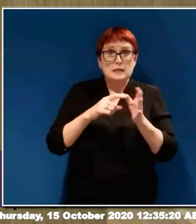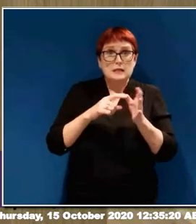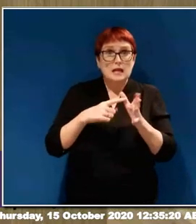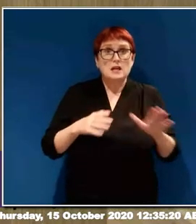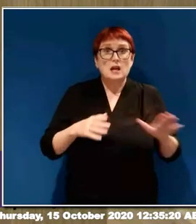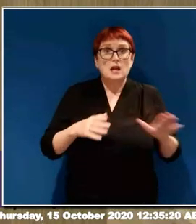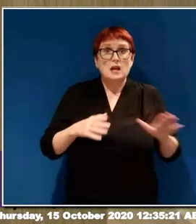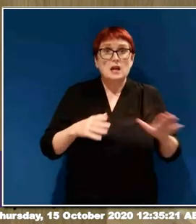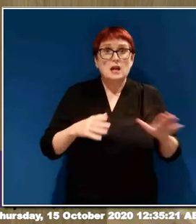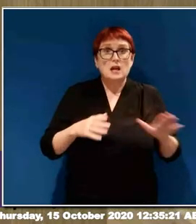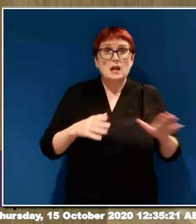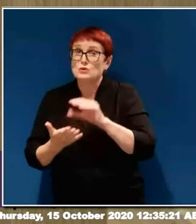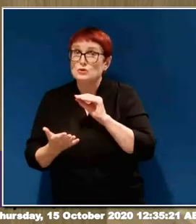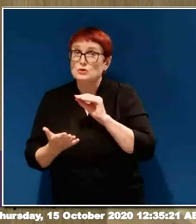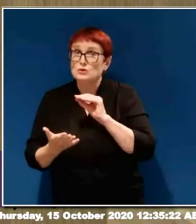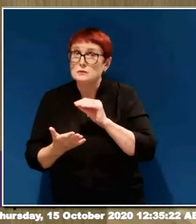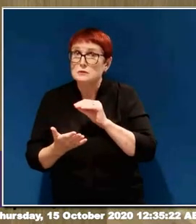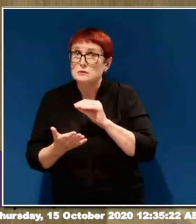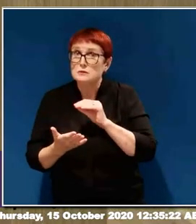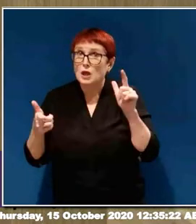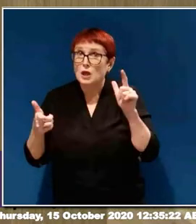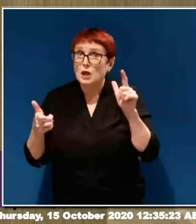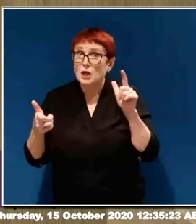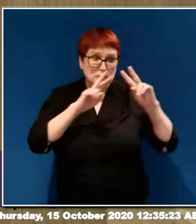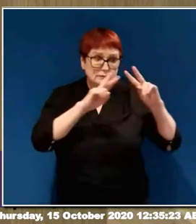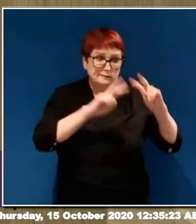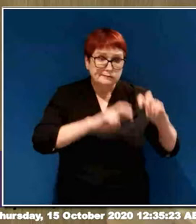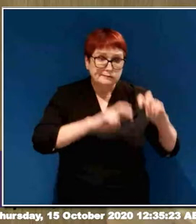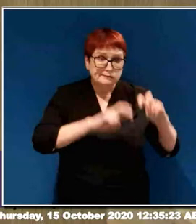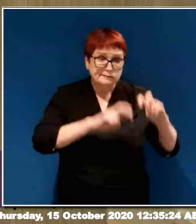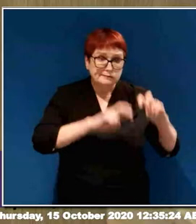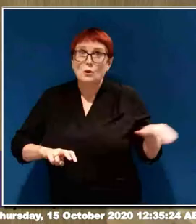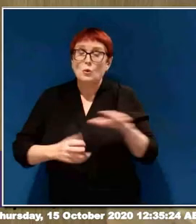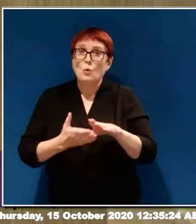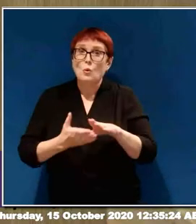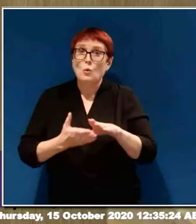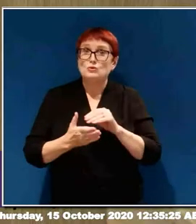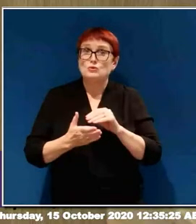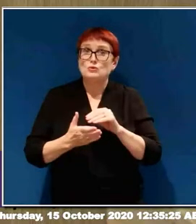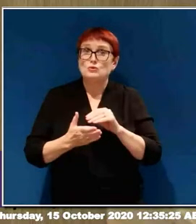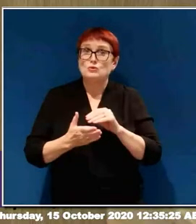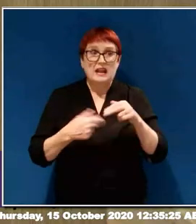of cohorts of students including students with a disability in this funding context?